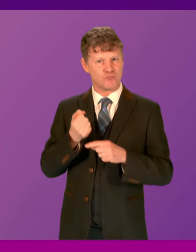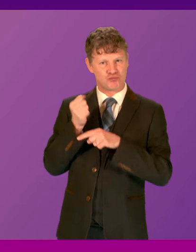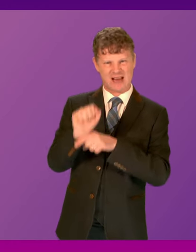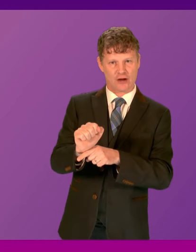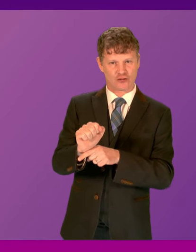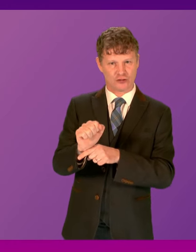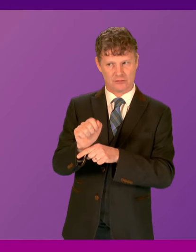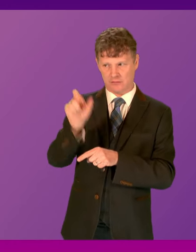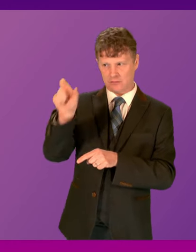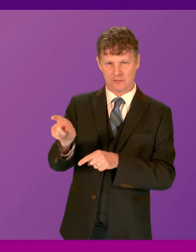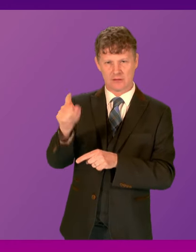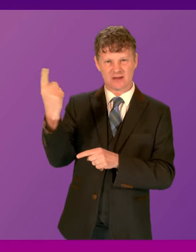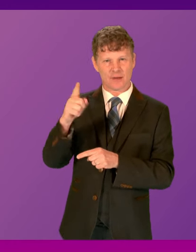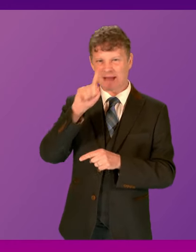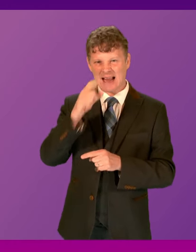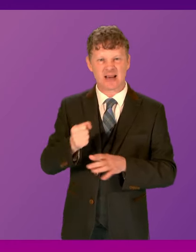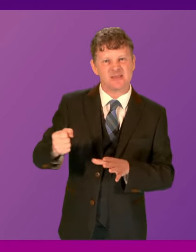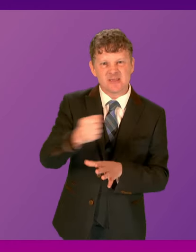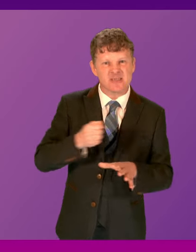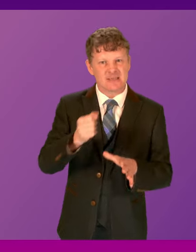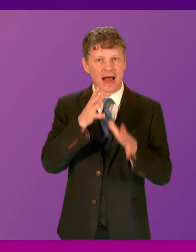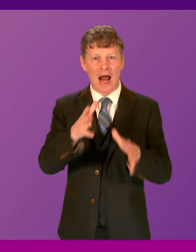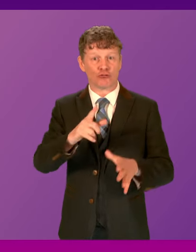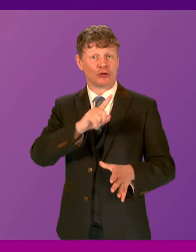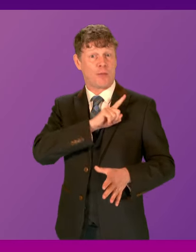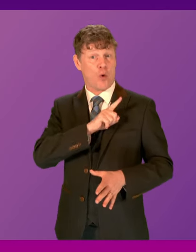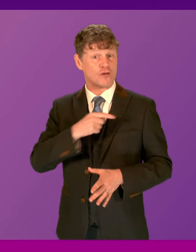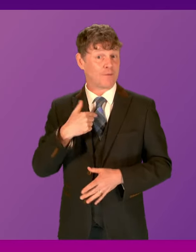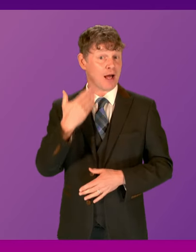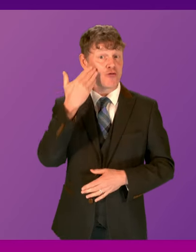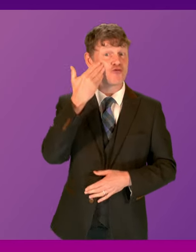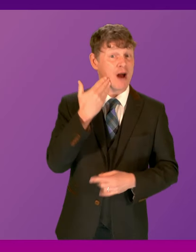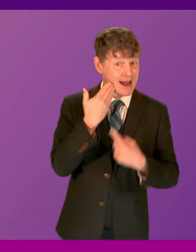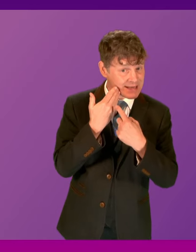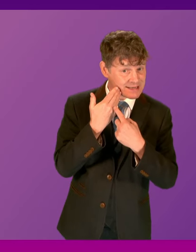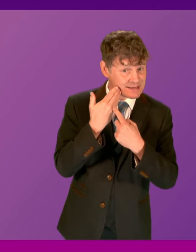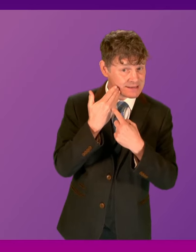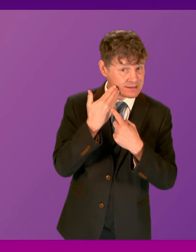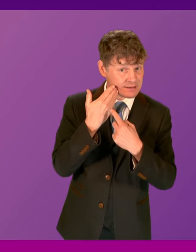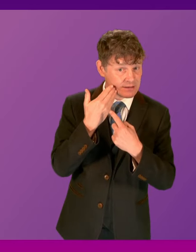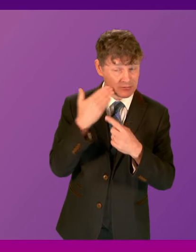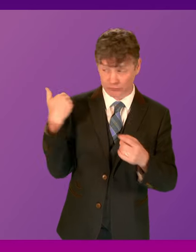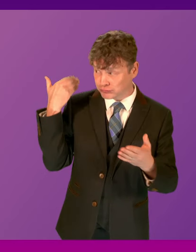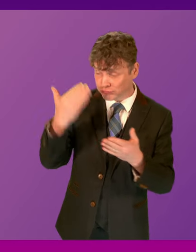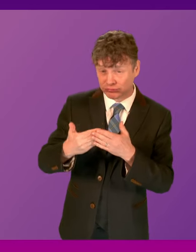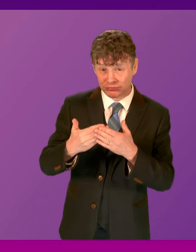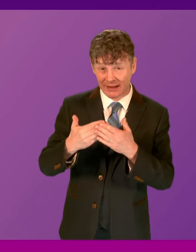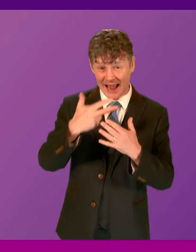hatred because of my race, as has been the case since 1986, why on earth should such